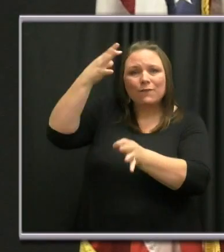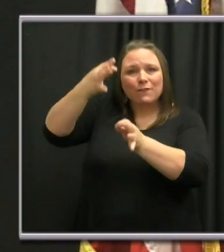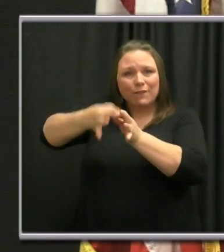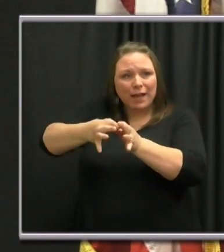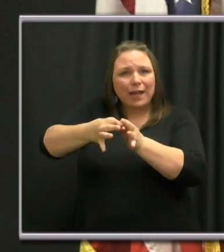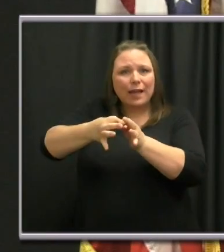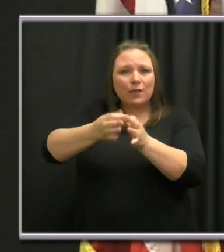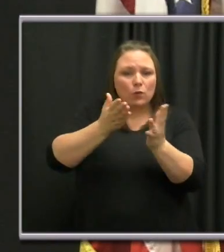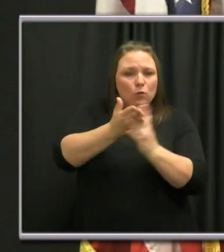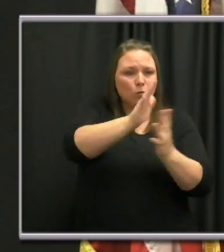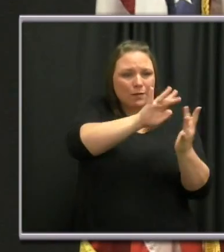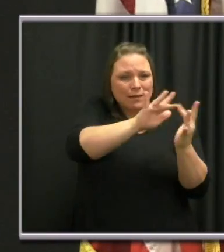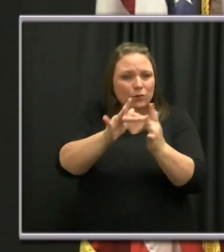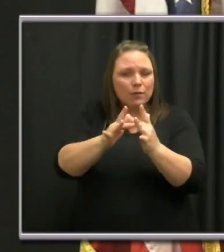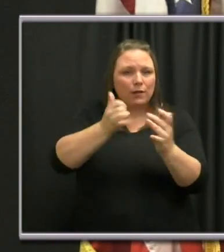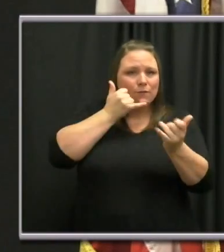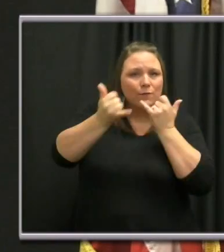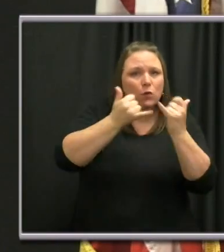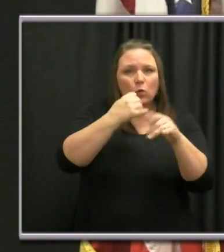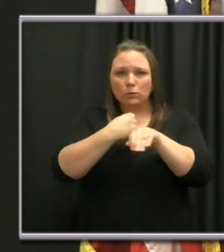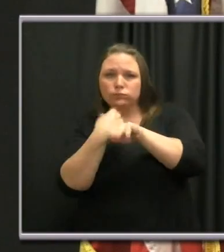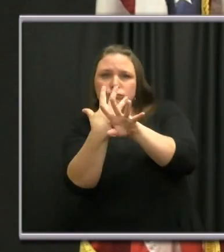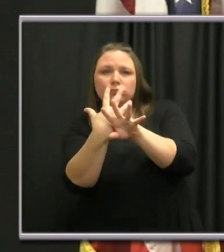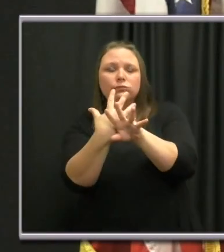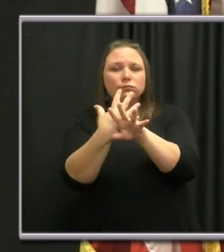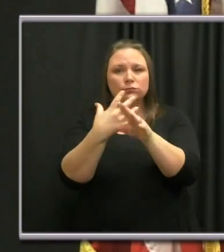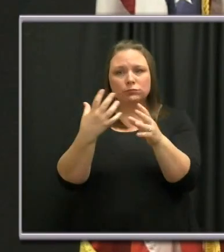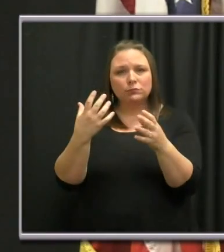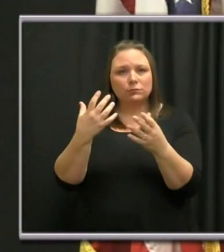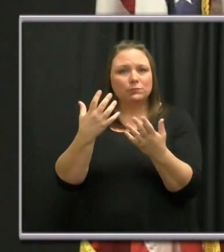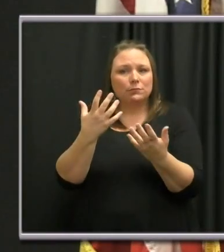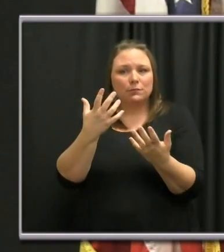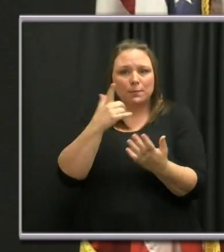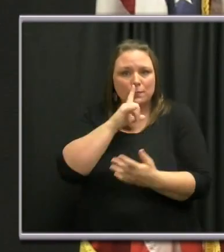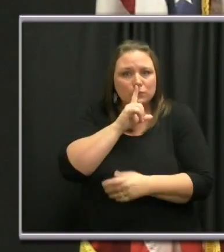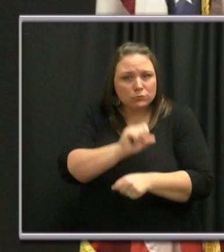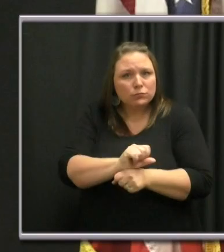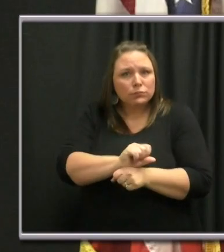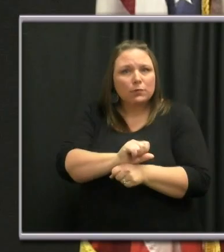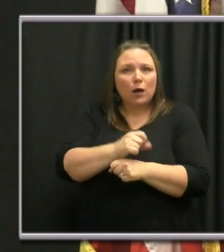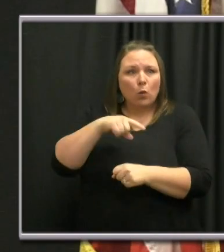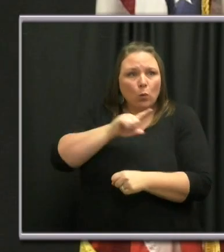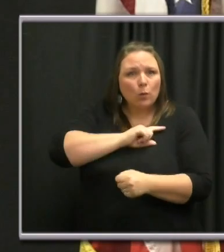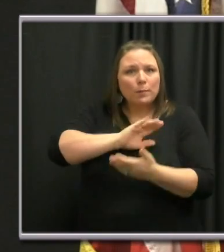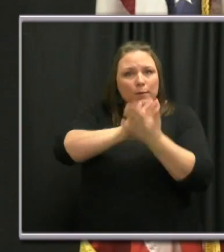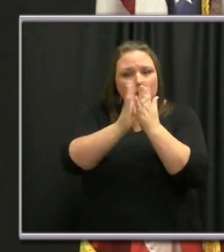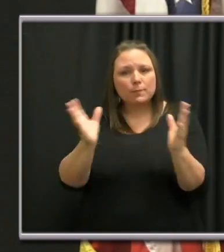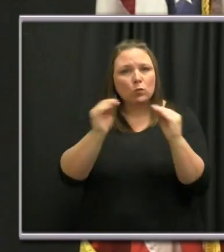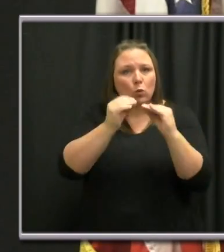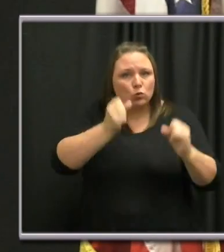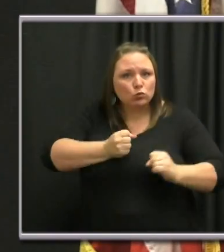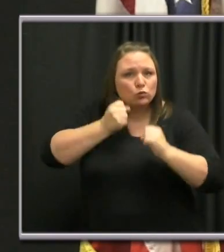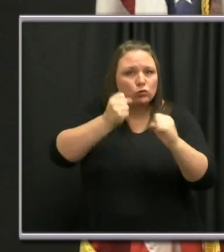SHARE YOUR FAITH WITH OTHERS THROUGH THE INTERNET AND PHONE